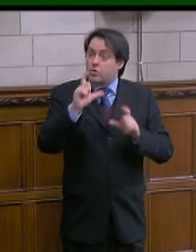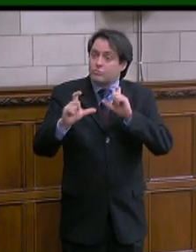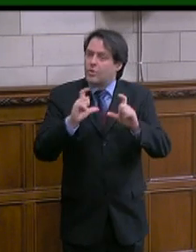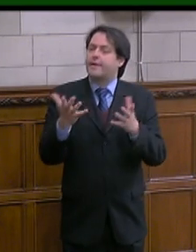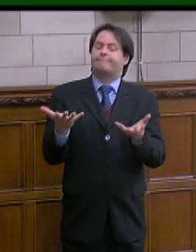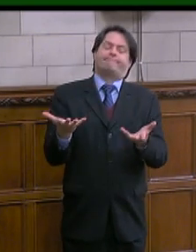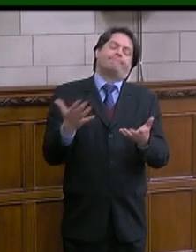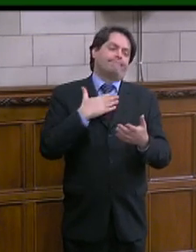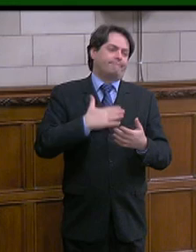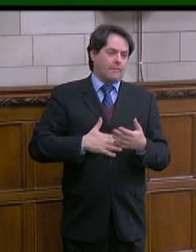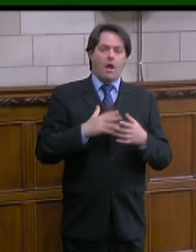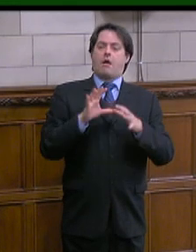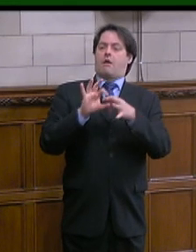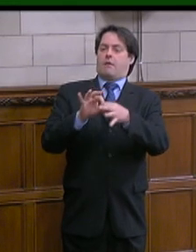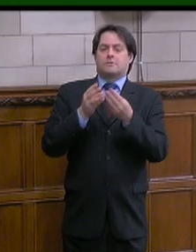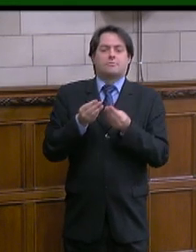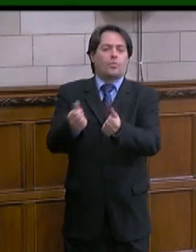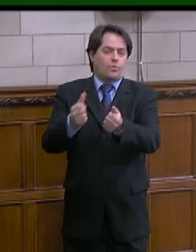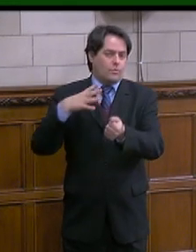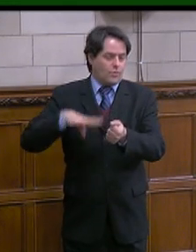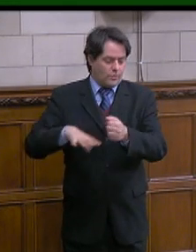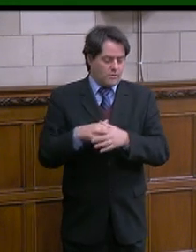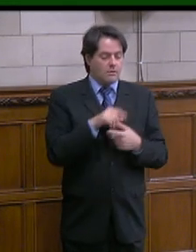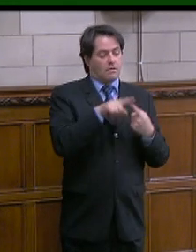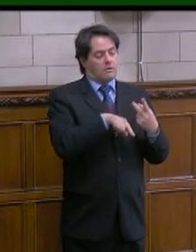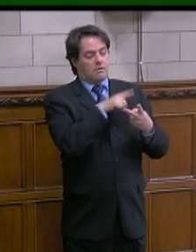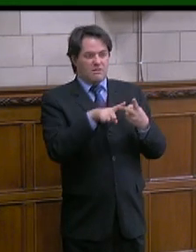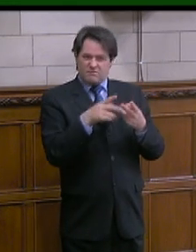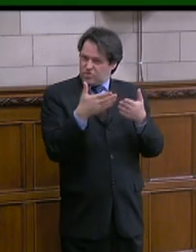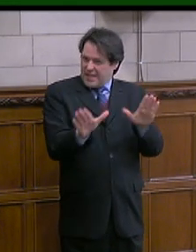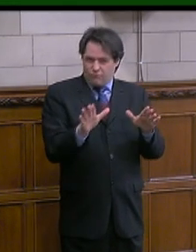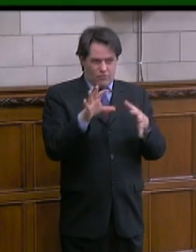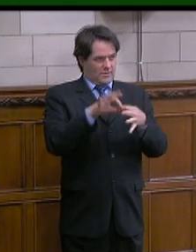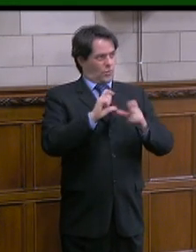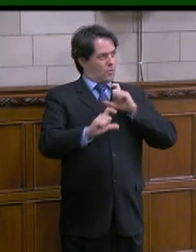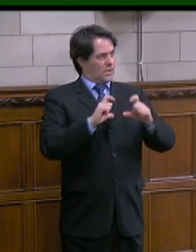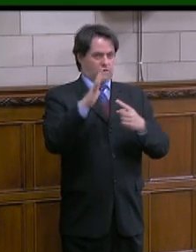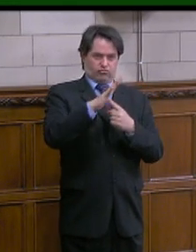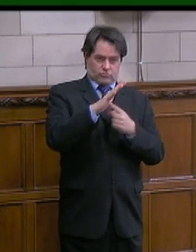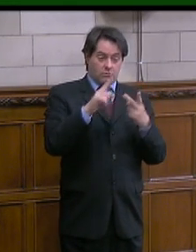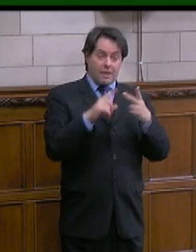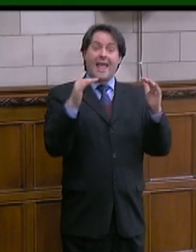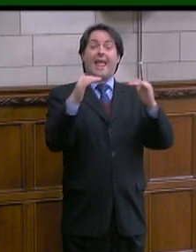with them effectively; the importance of communication in general; and equality—they likened learning